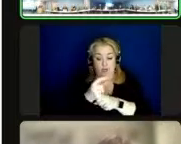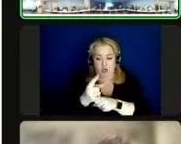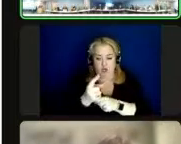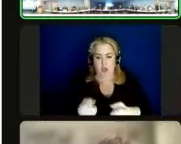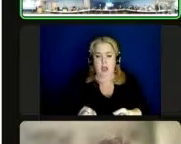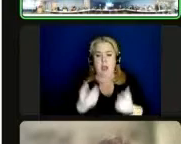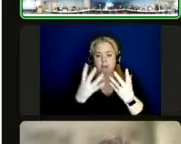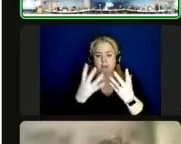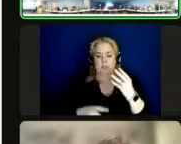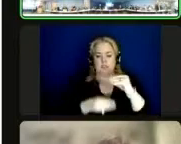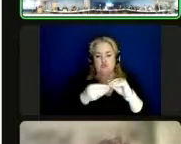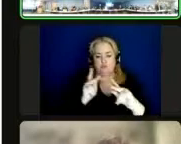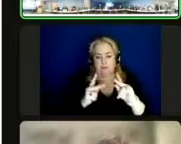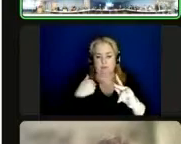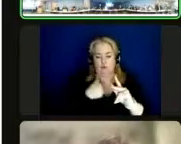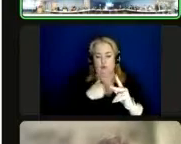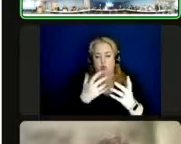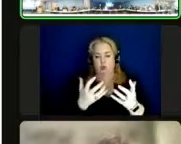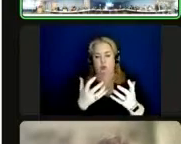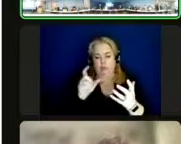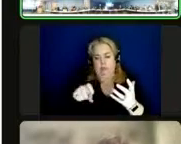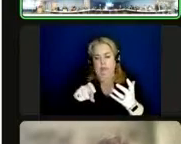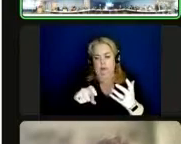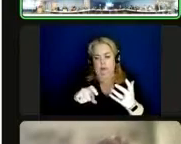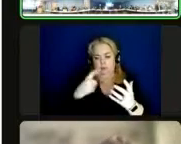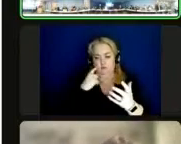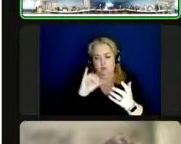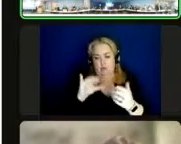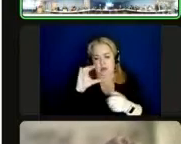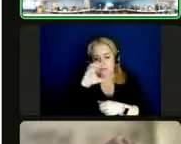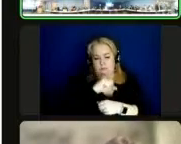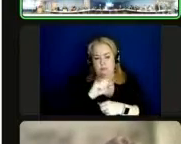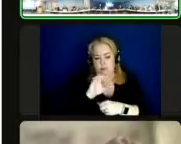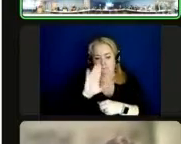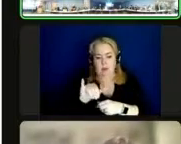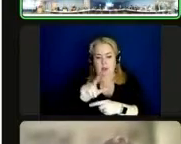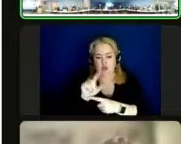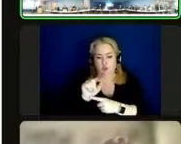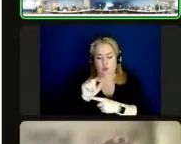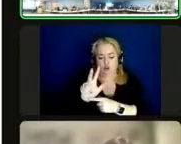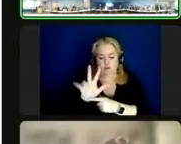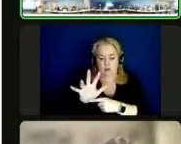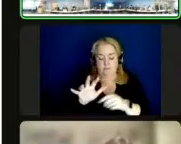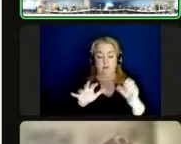IF THEY WERE TO INCREASE BY